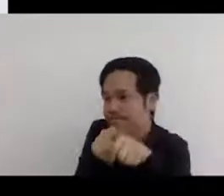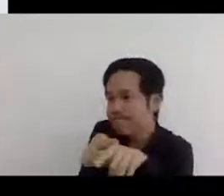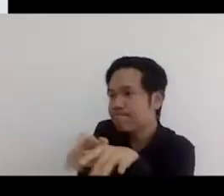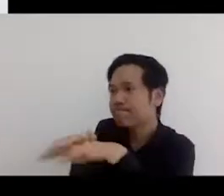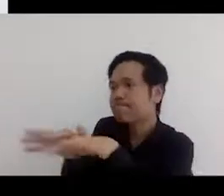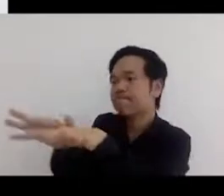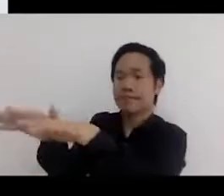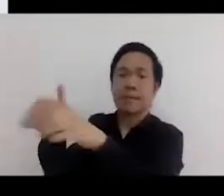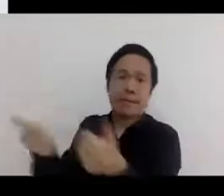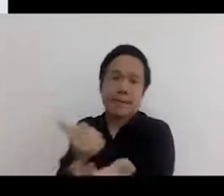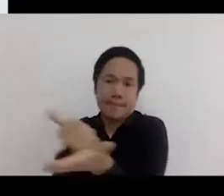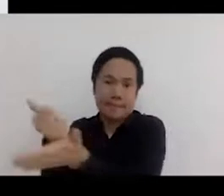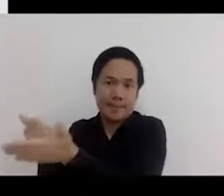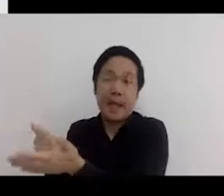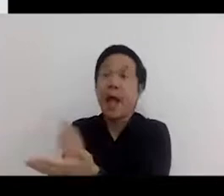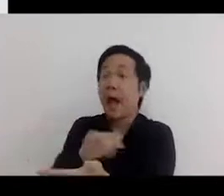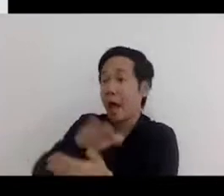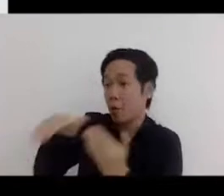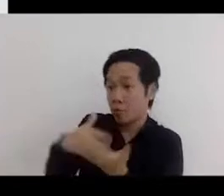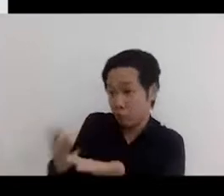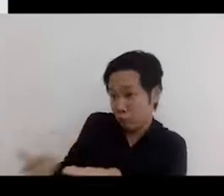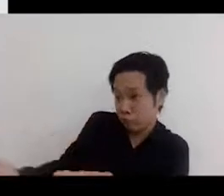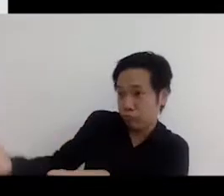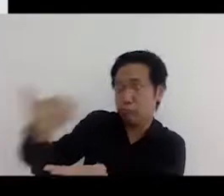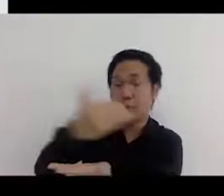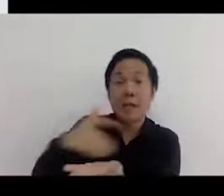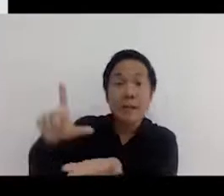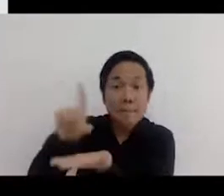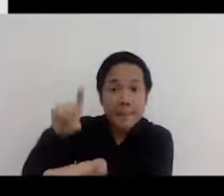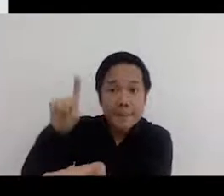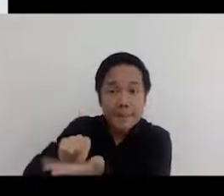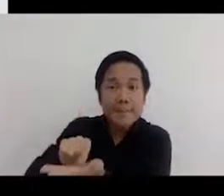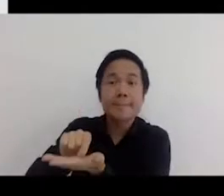After the lock down, an immediate action was to get a comprehensive disability-inclusive guideline,